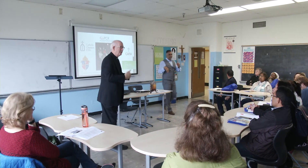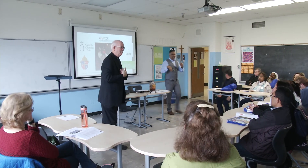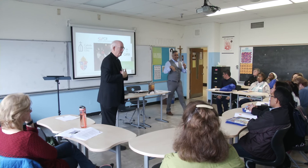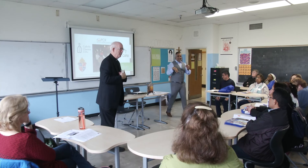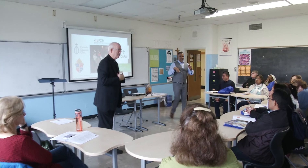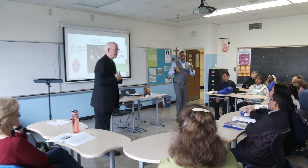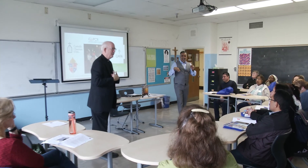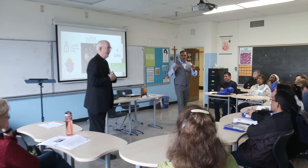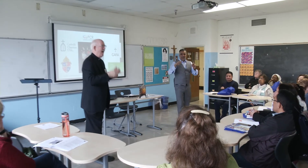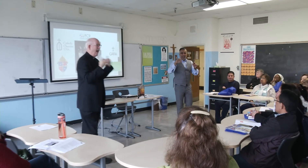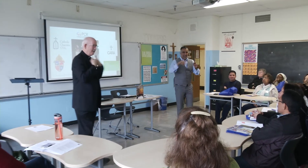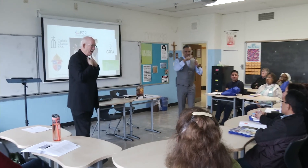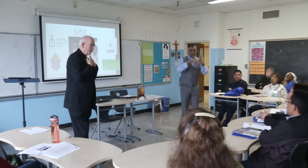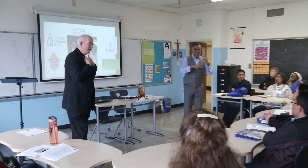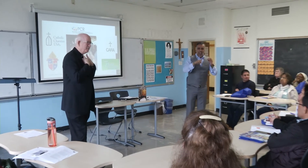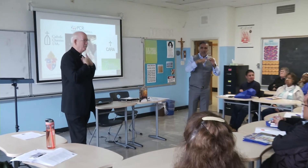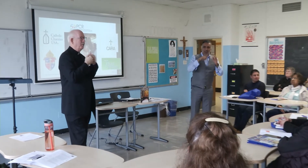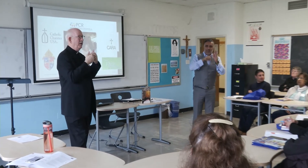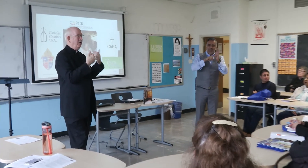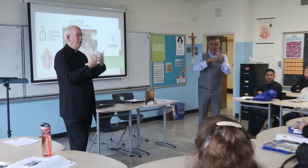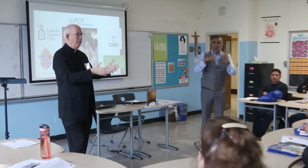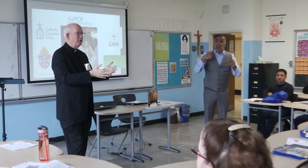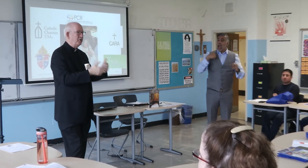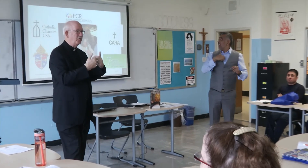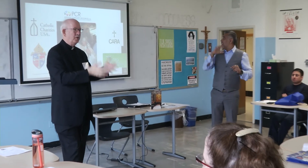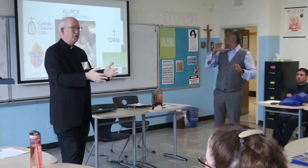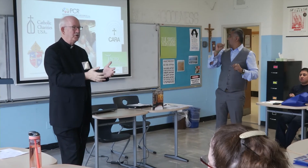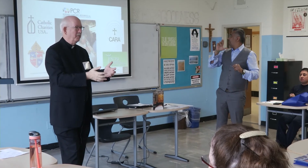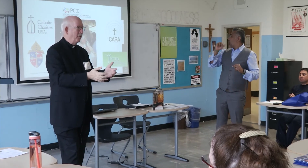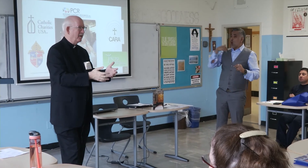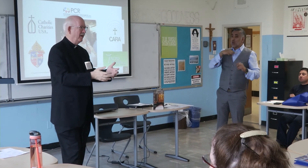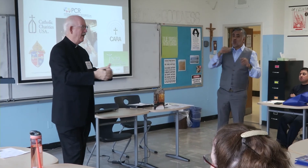disability research - at CARA, we do research for the church in America and